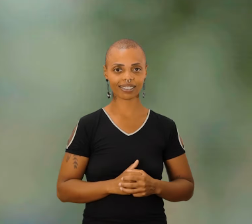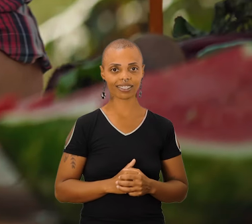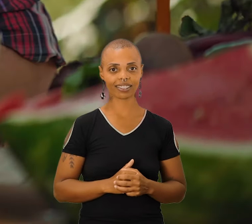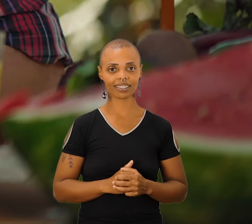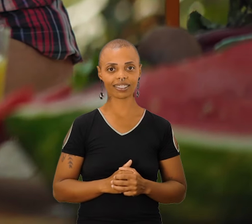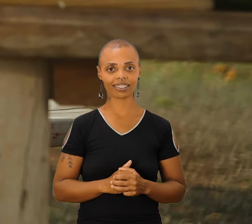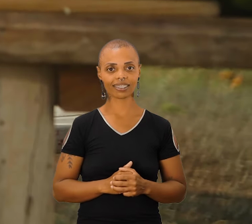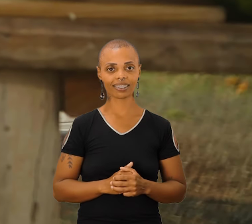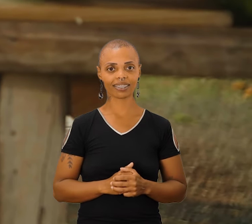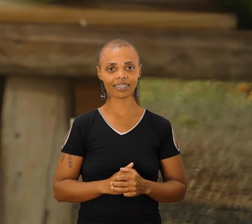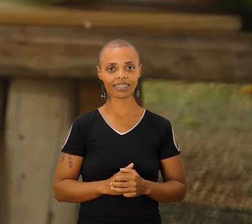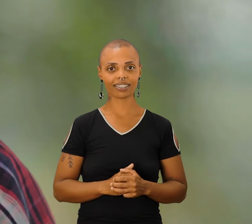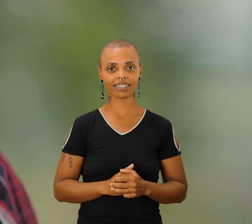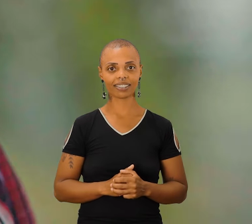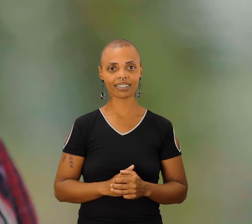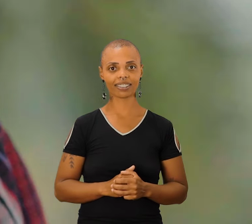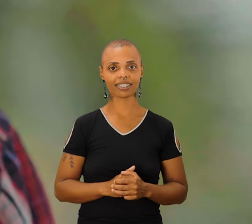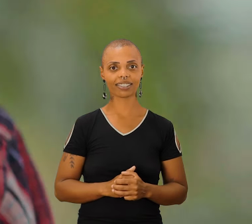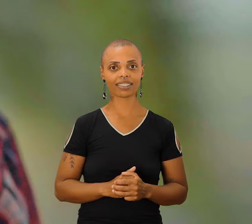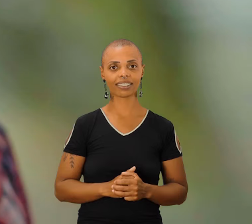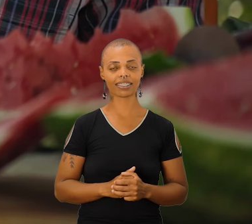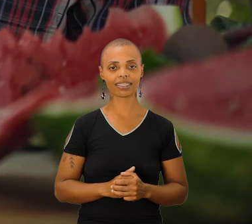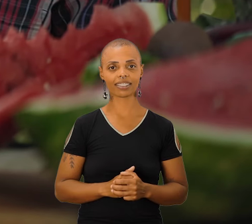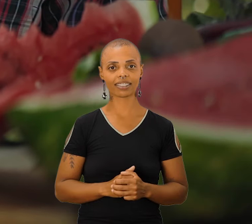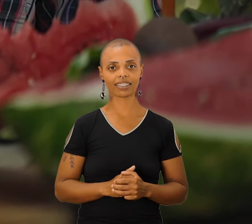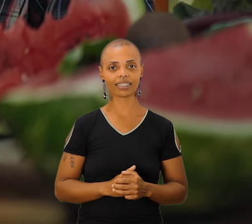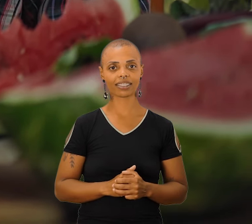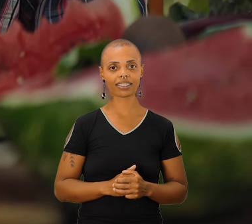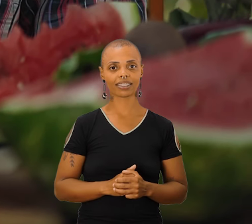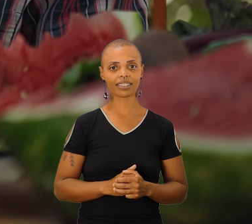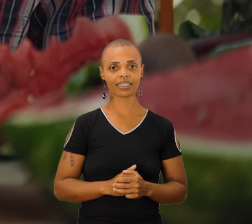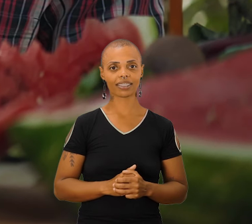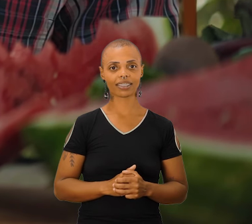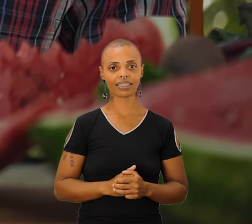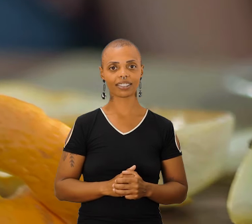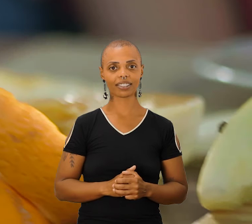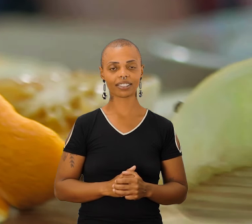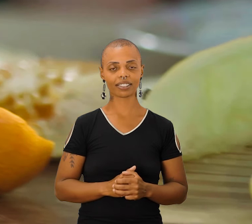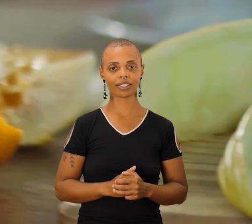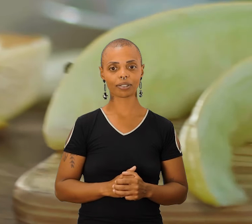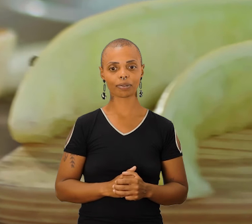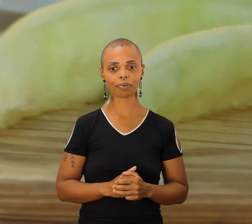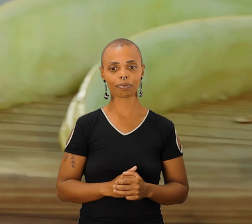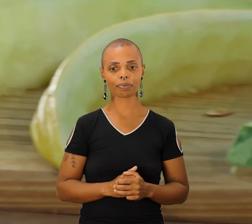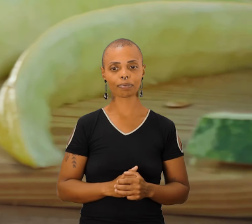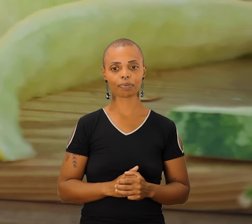[Jotapê] Delicious! [Birds] Country